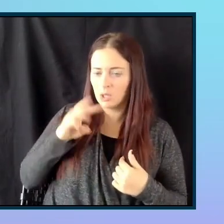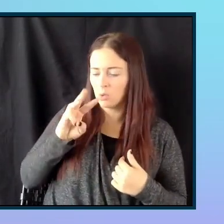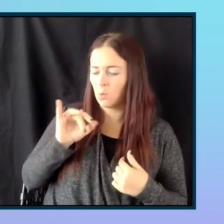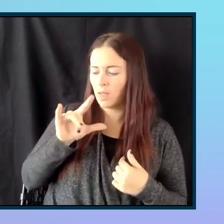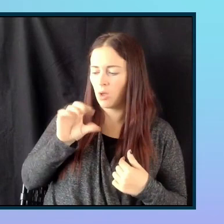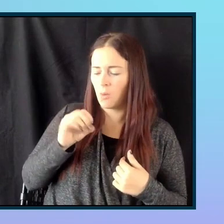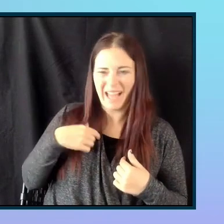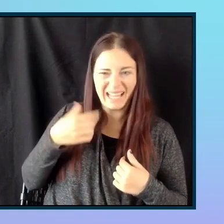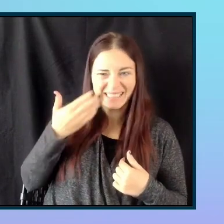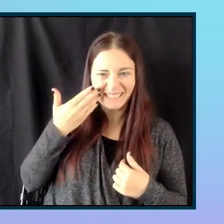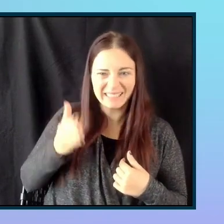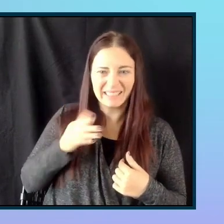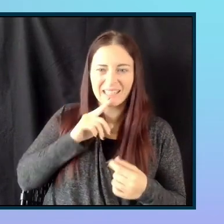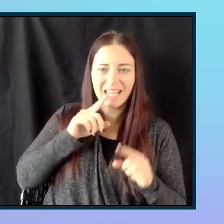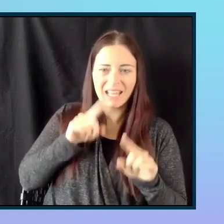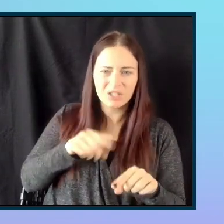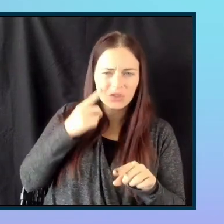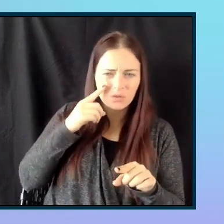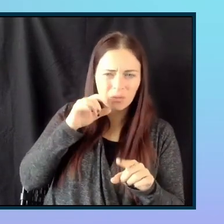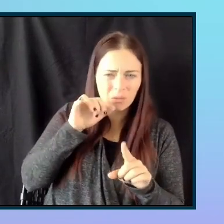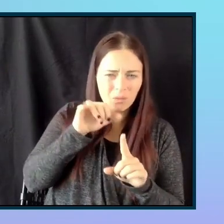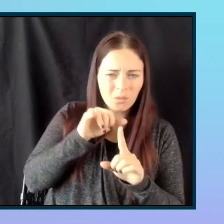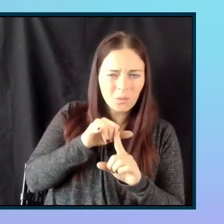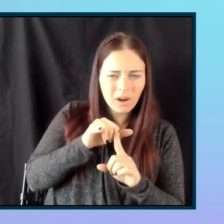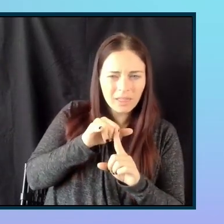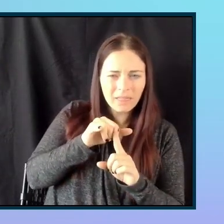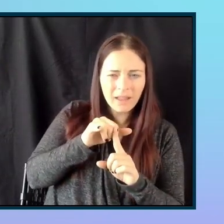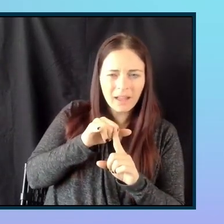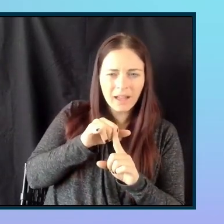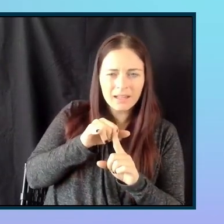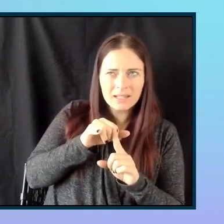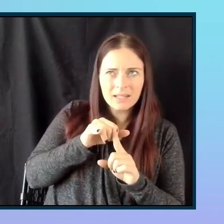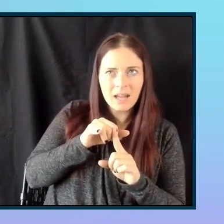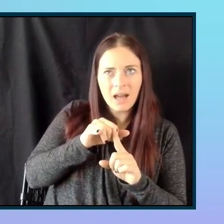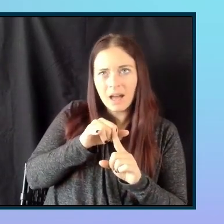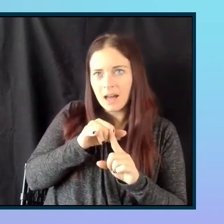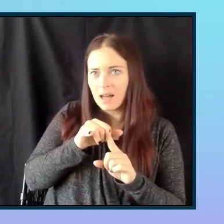The scope of WCAG 2 was being decided a number of years ago.